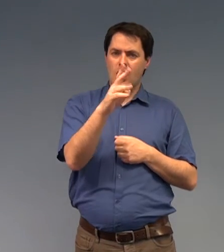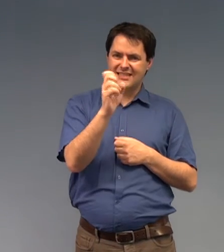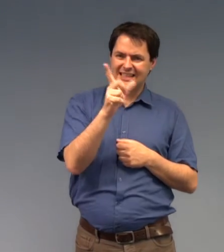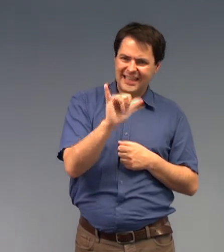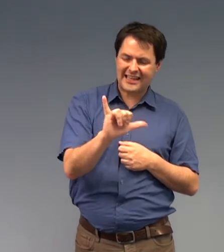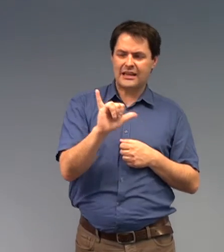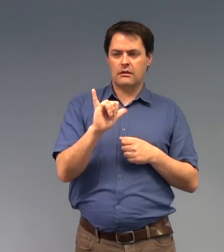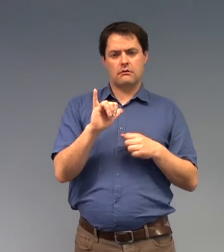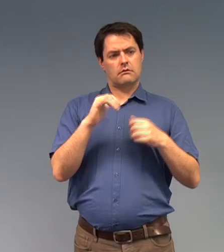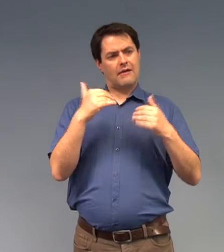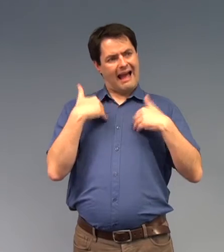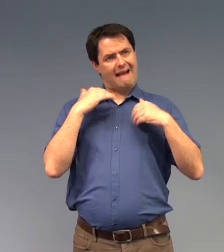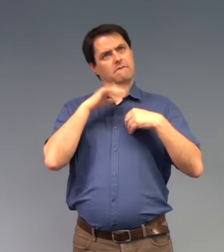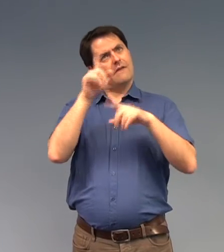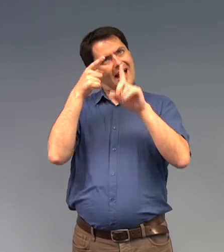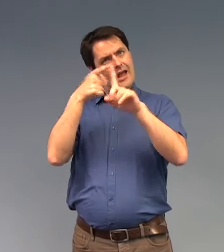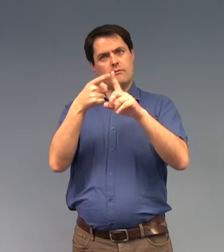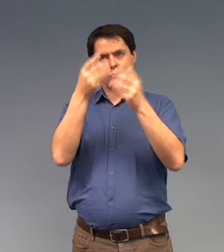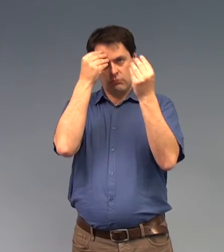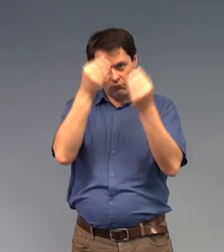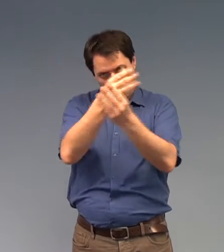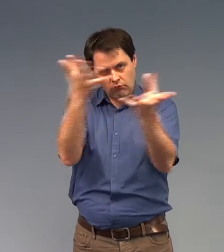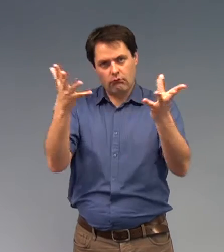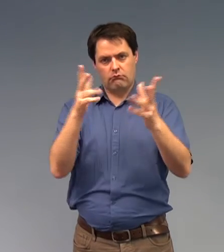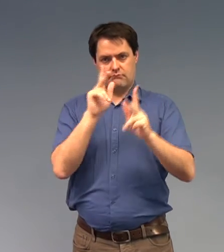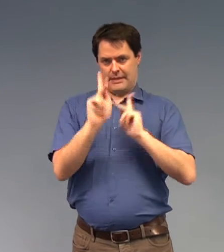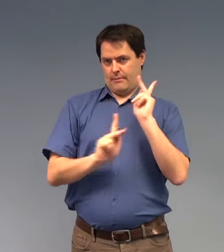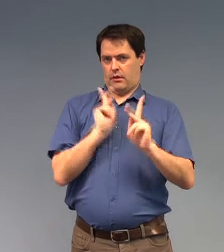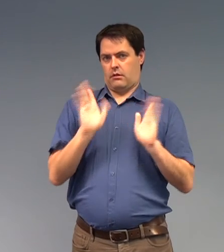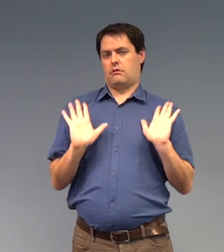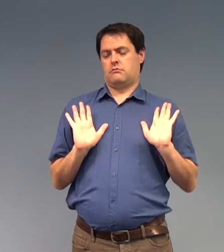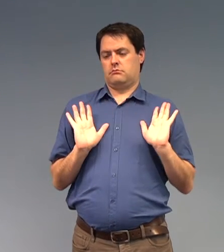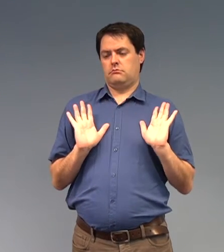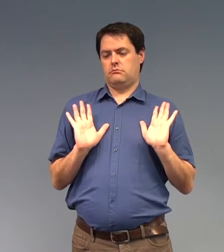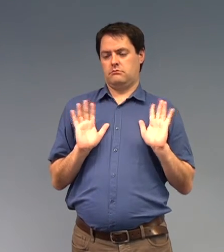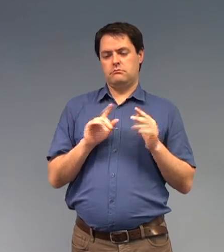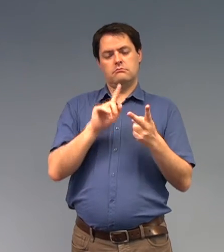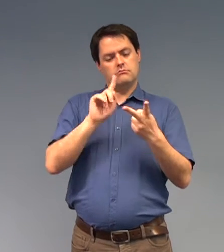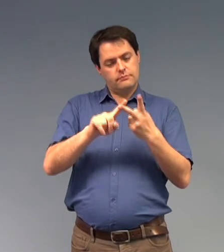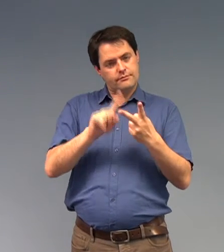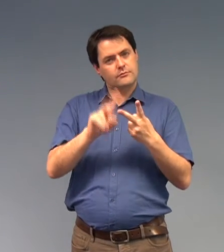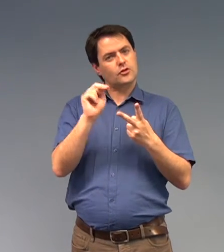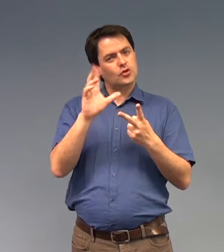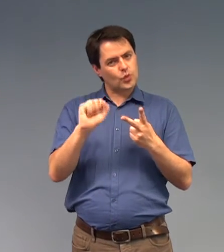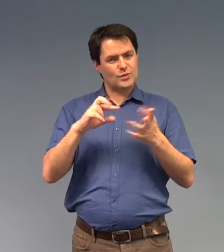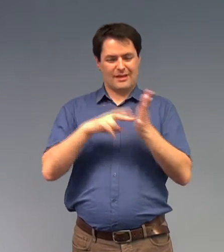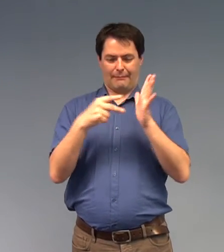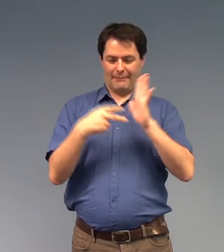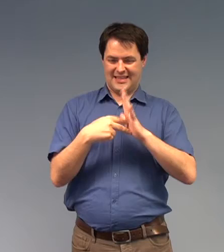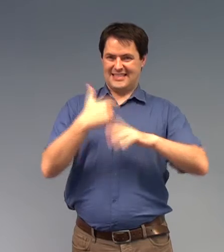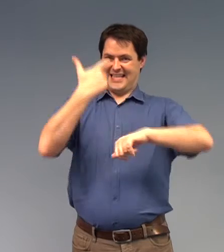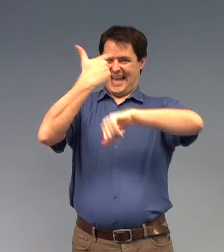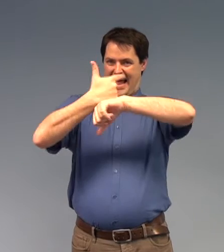It doesn't have strong prosodic information, and it's aim is to inform people.